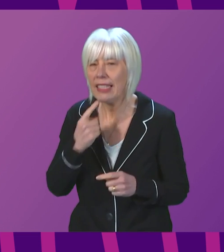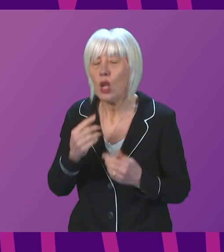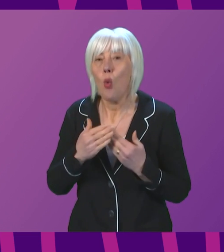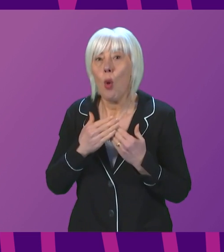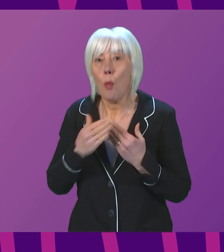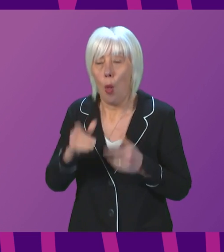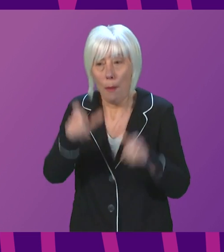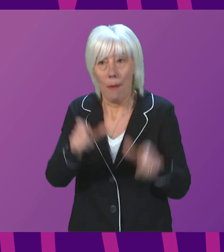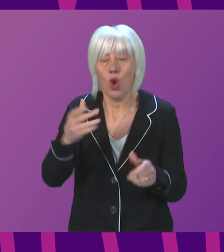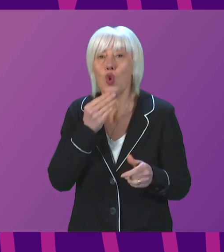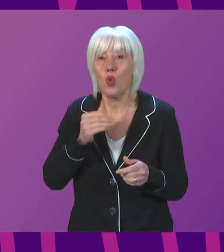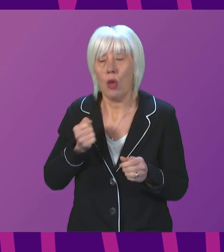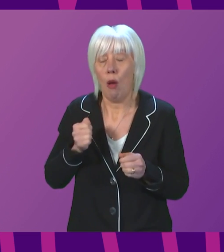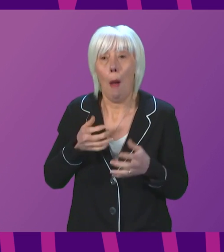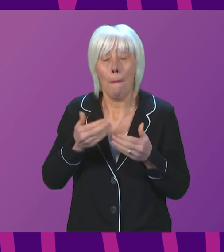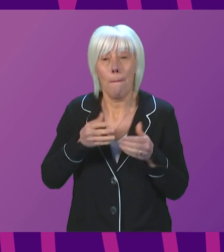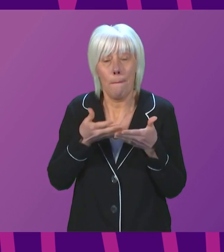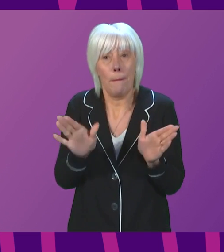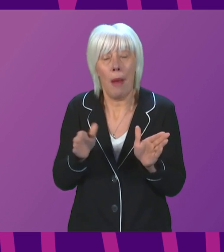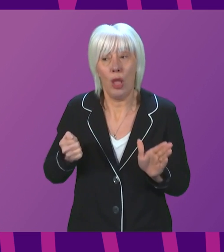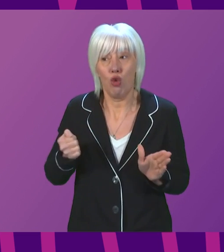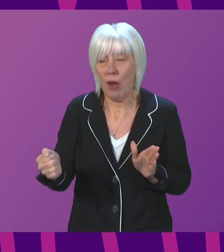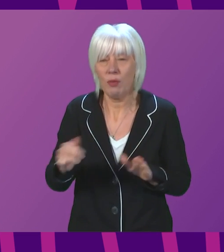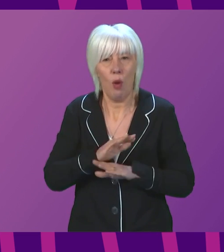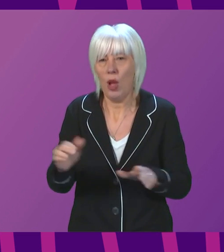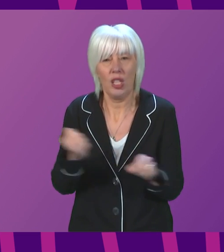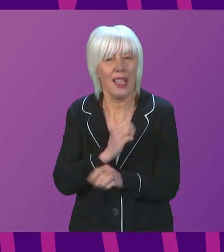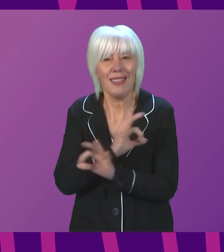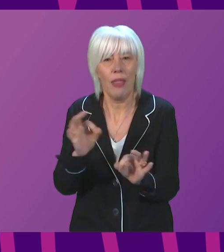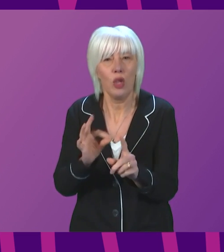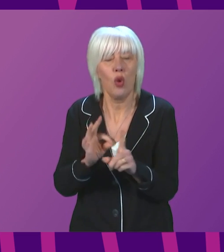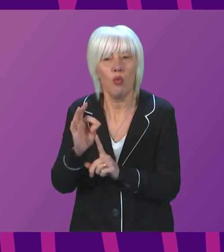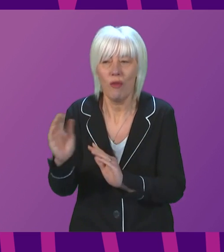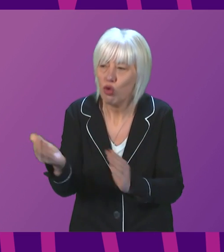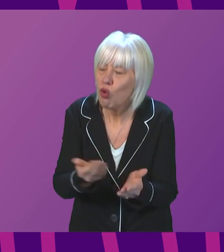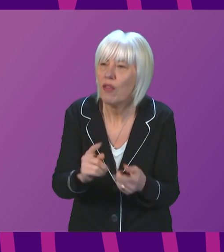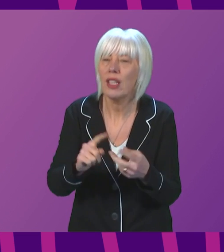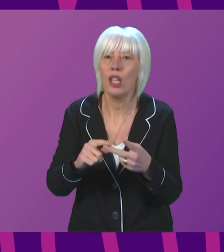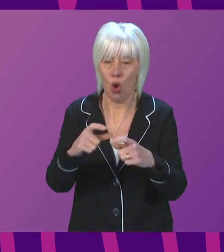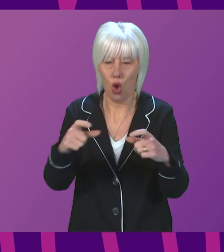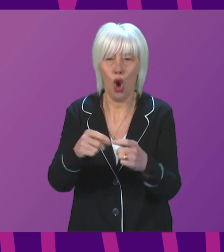public transport, but it does not do enough to improve services or bring down rising ticket prices.